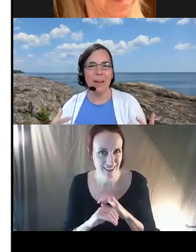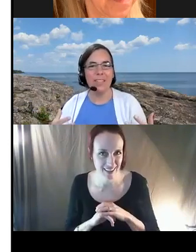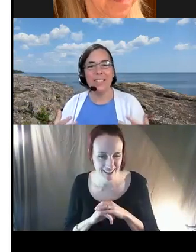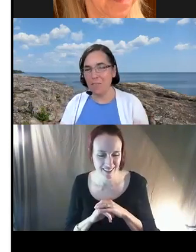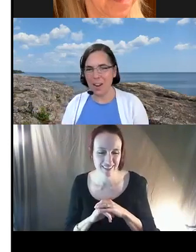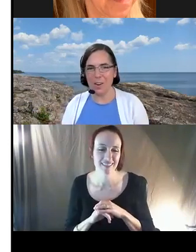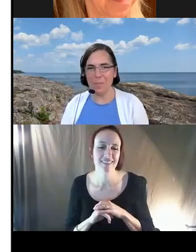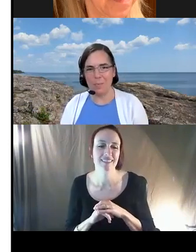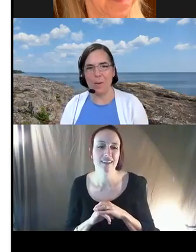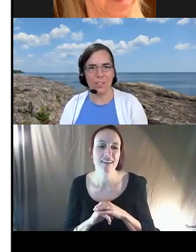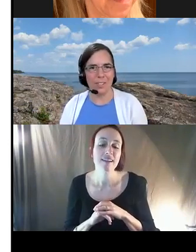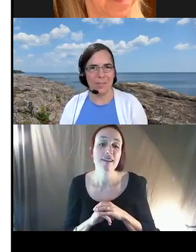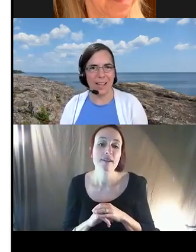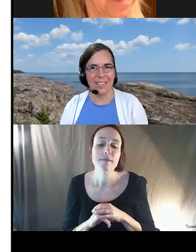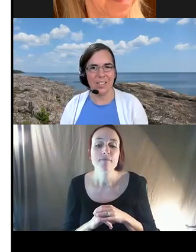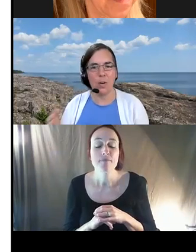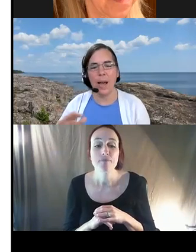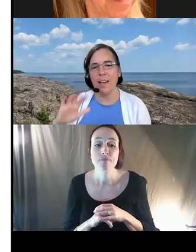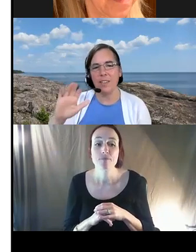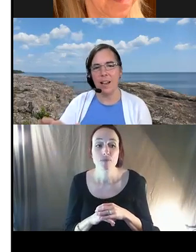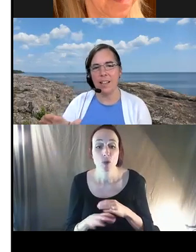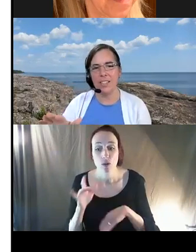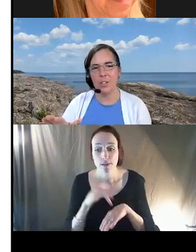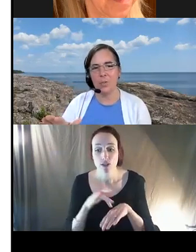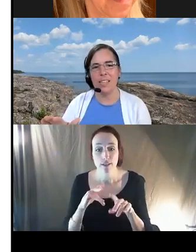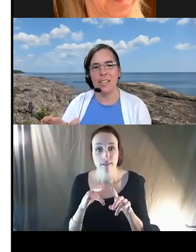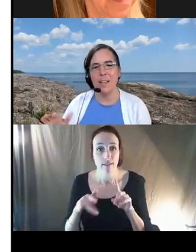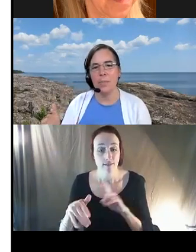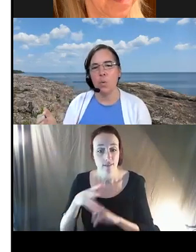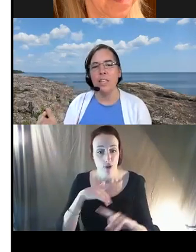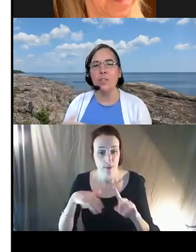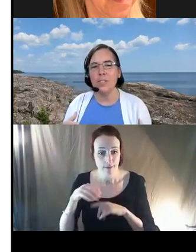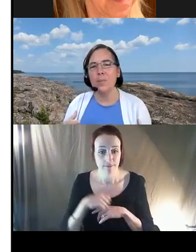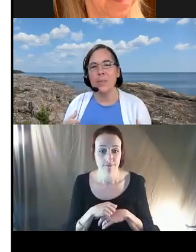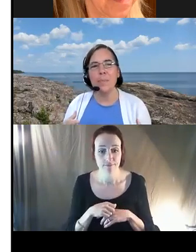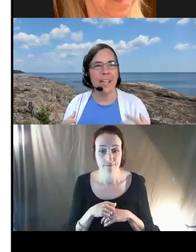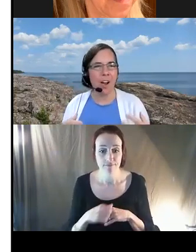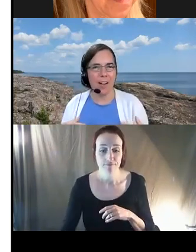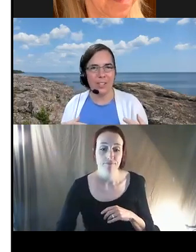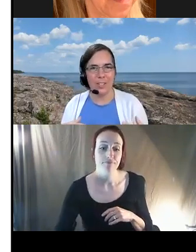talking about is environment partially, right? I have it on the screen what used to be my office